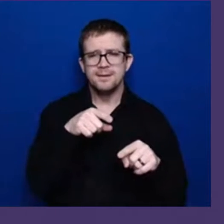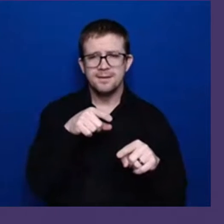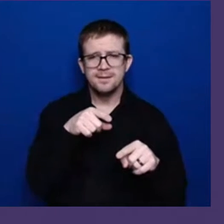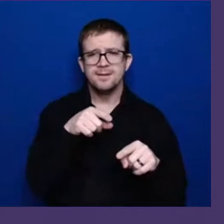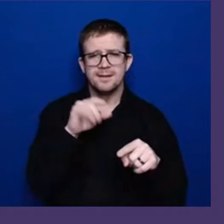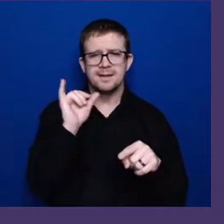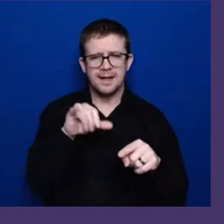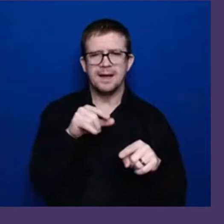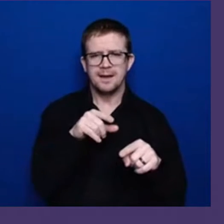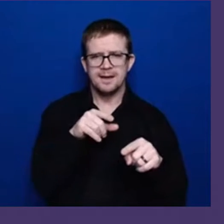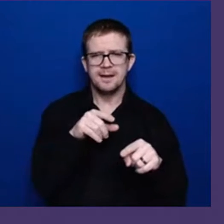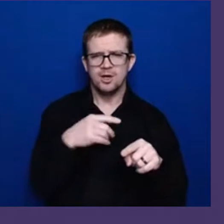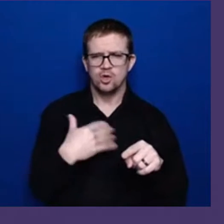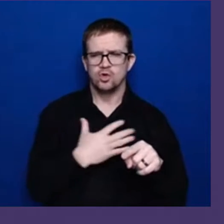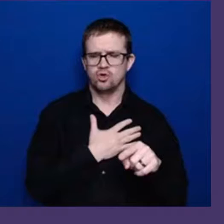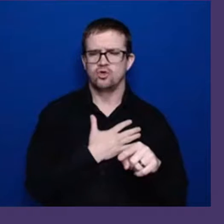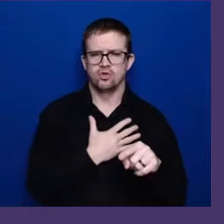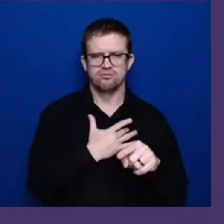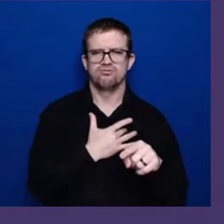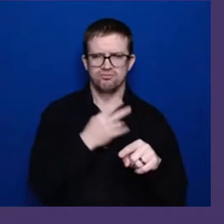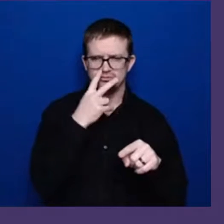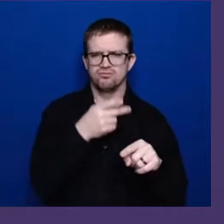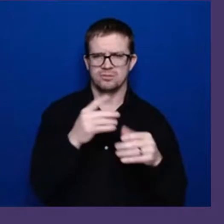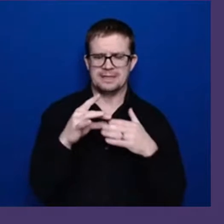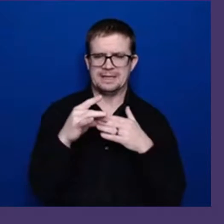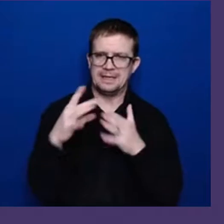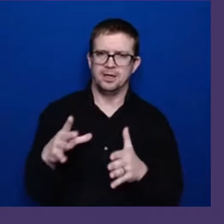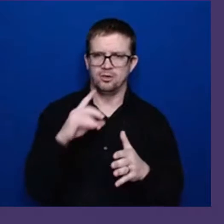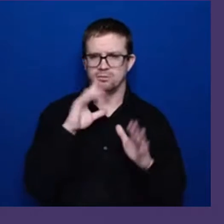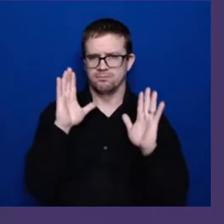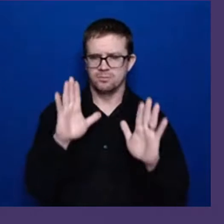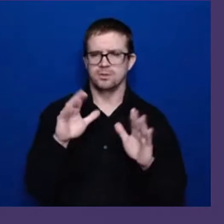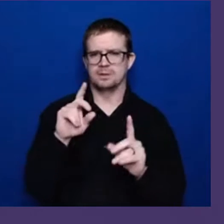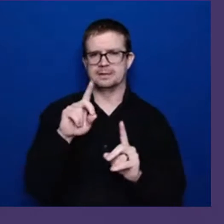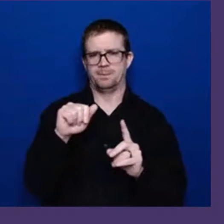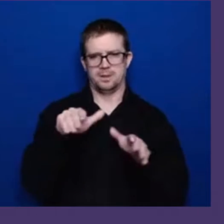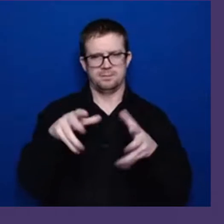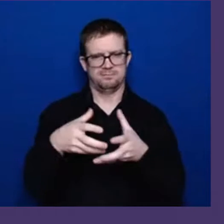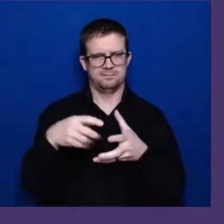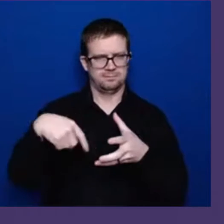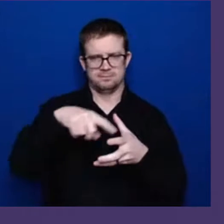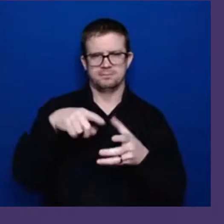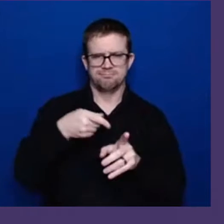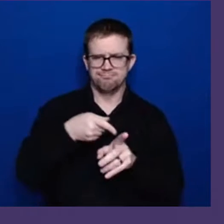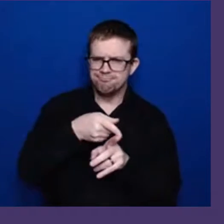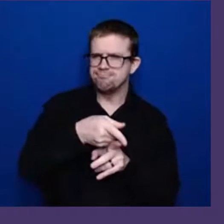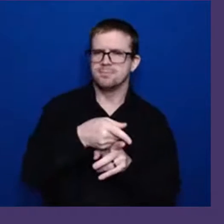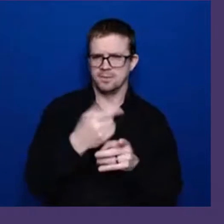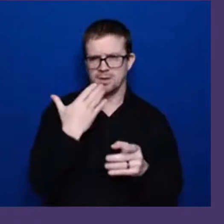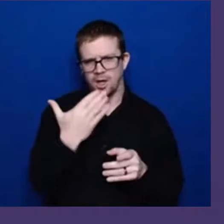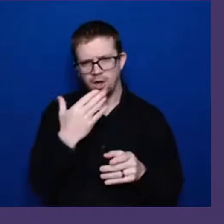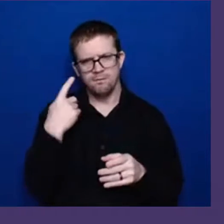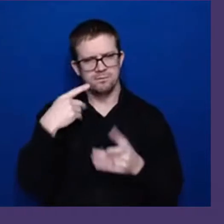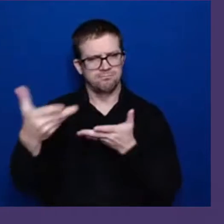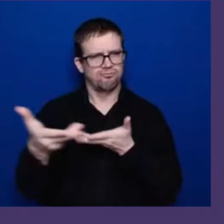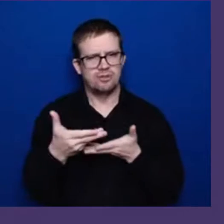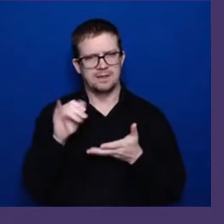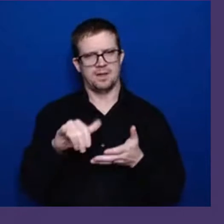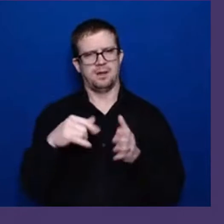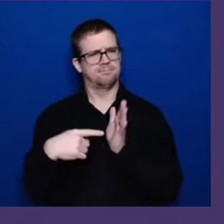in the disability world. "Thank you for bringing out the heart of disability inclusion and accessibility at the Ability Summit. Great way to start the day.